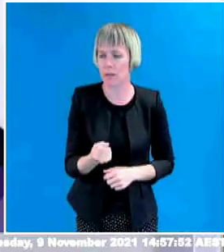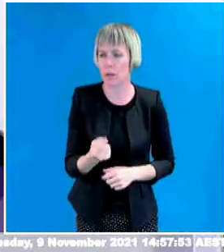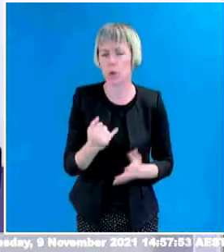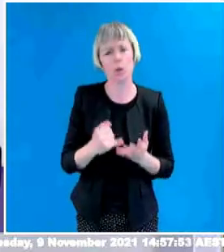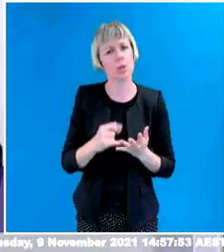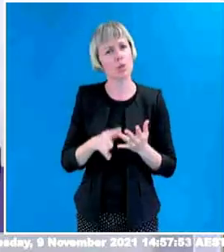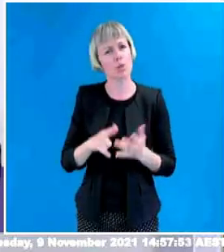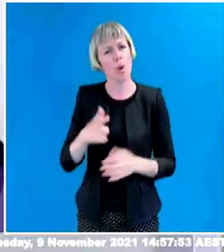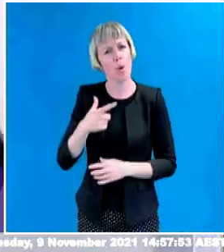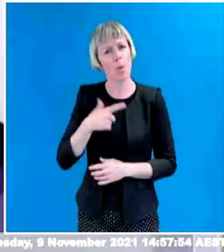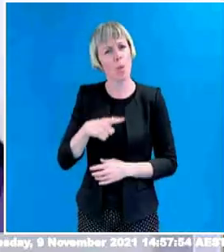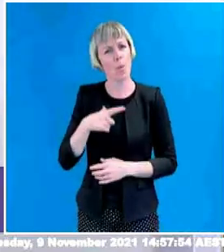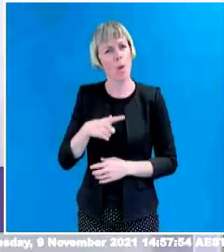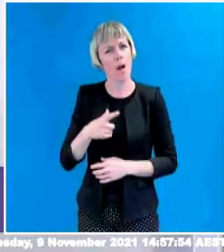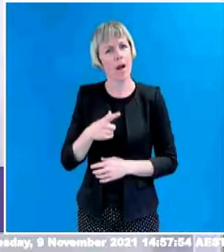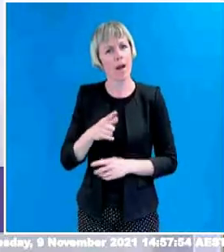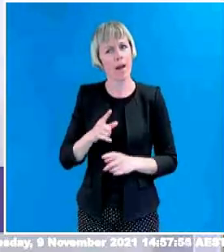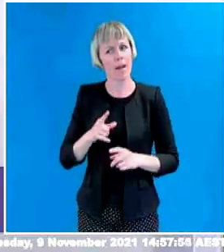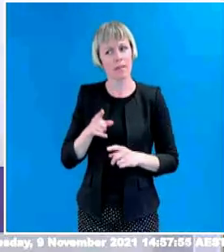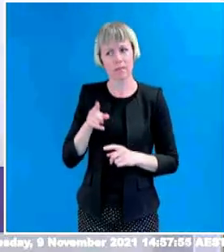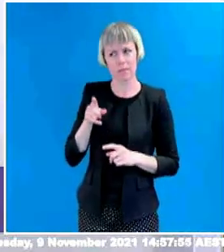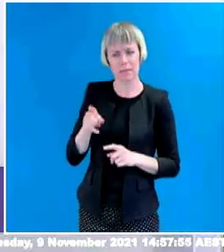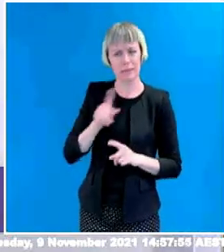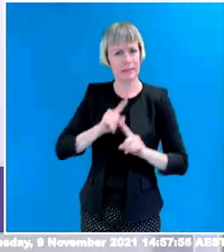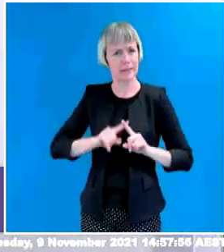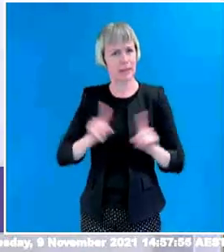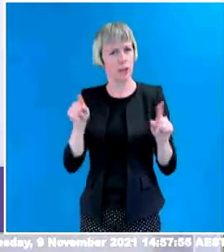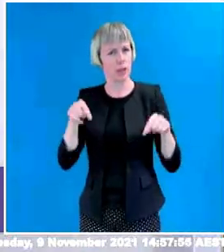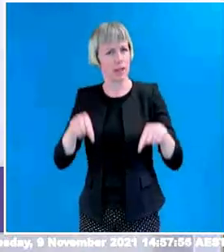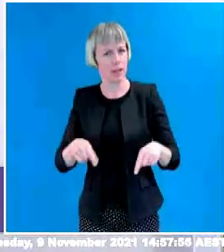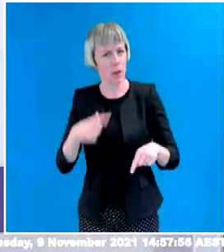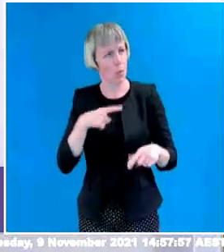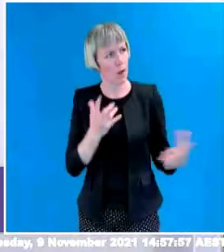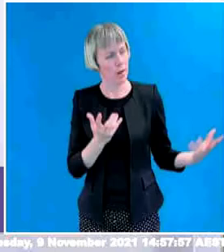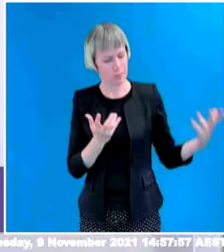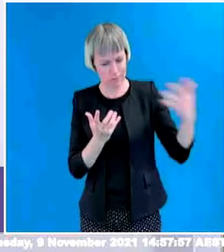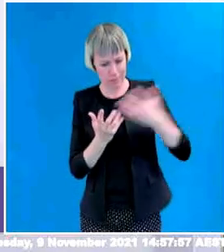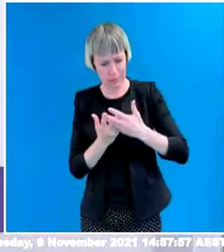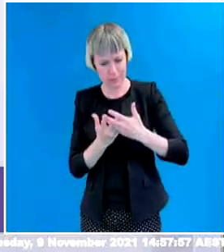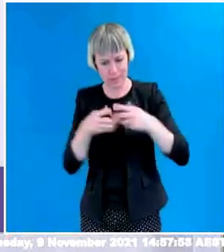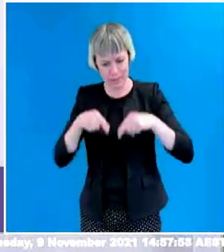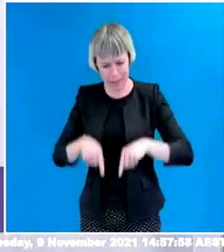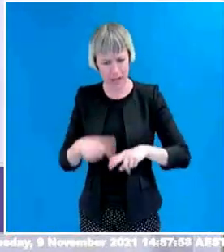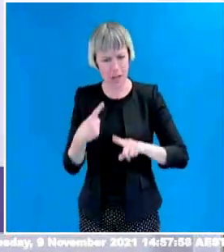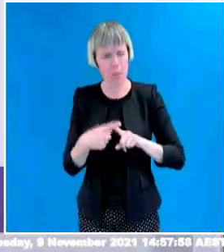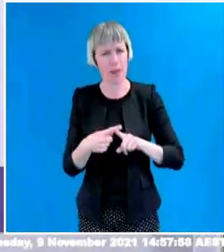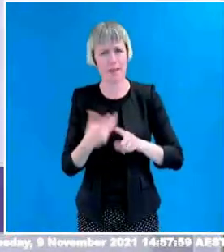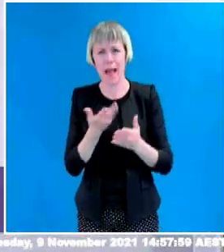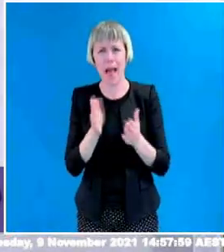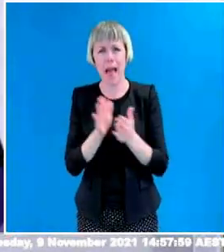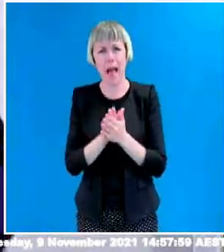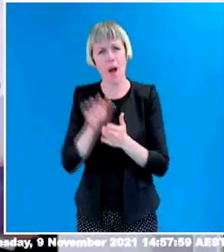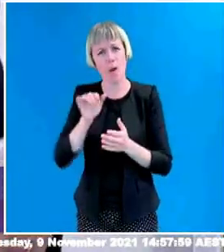margins of appreciation have any work to do with the ICCPR? Can you help me on that?